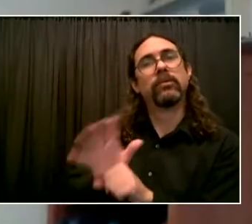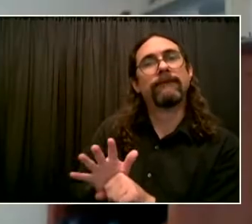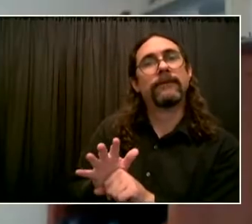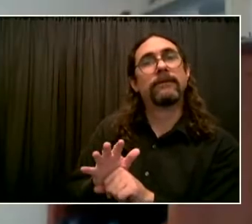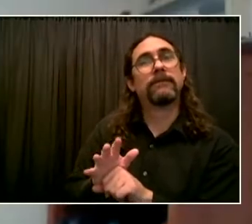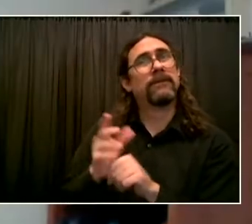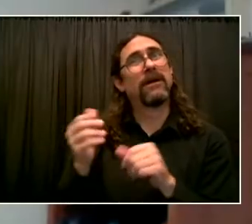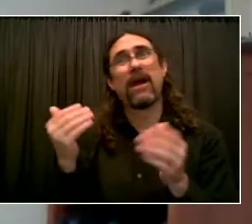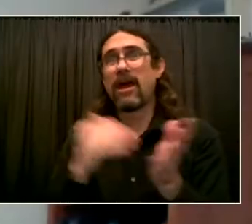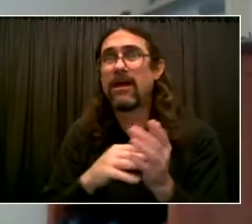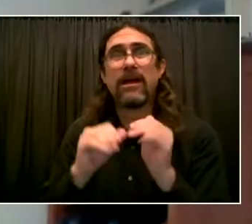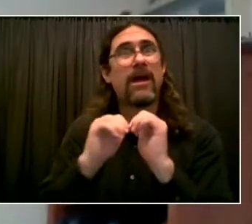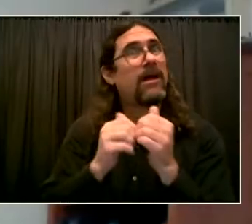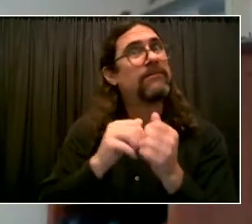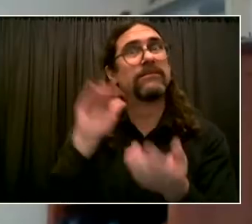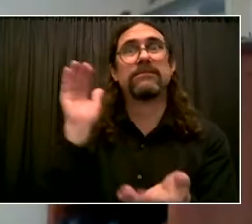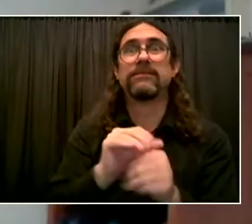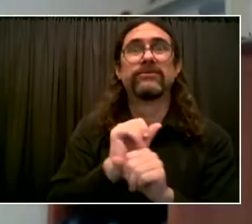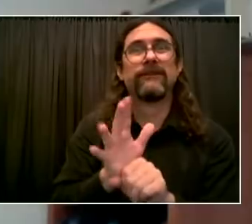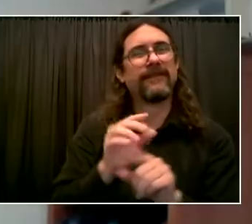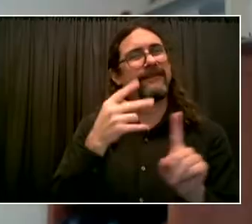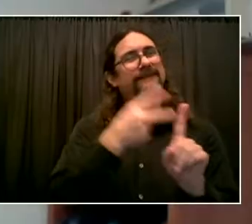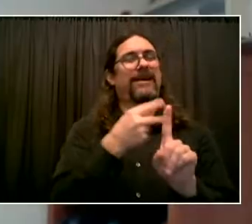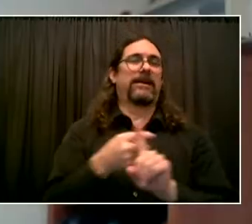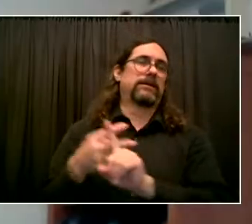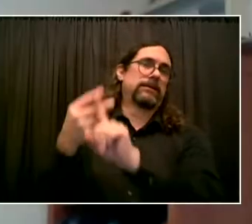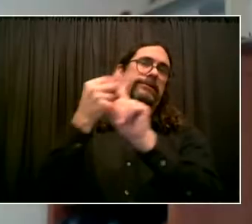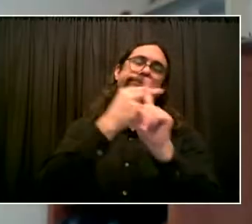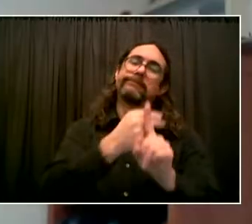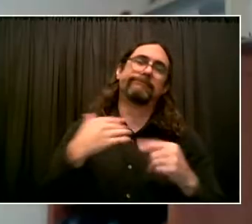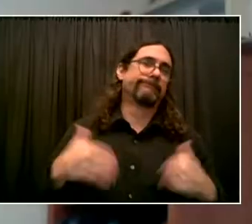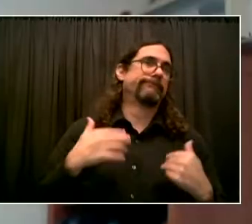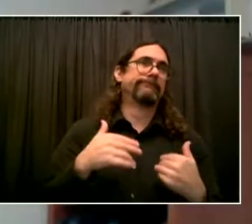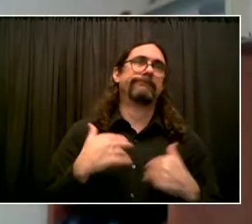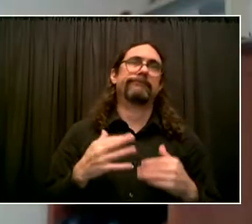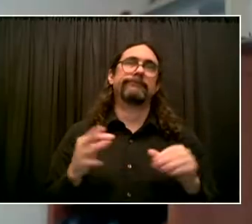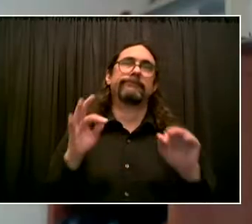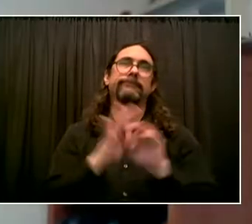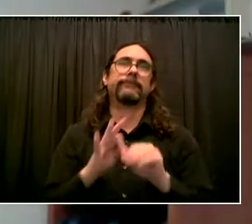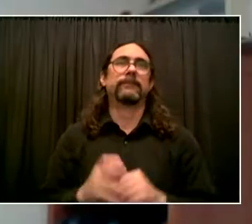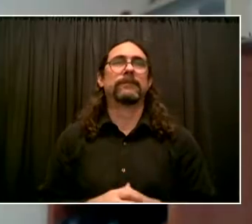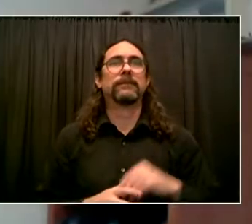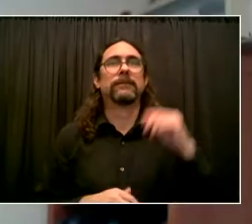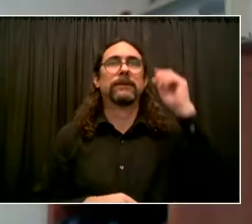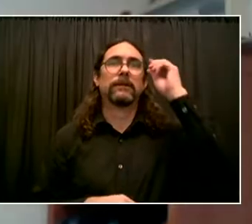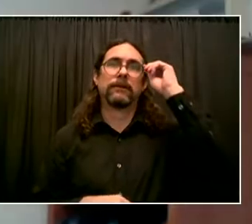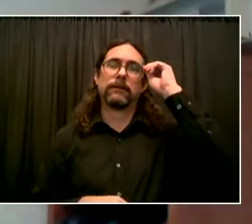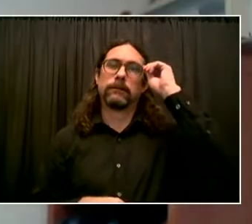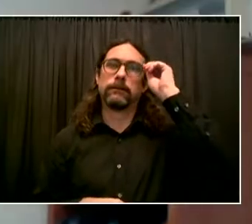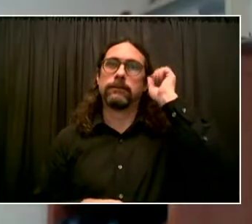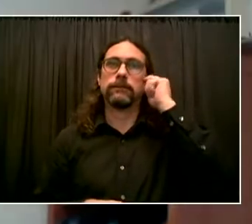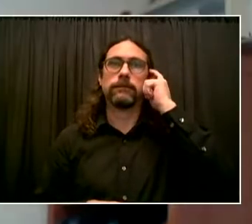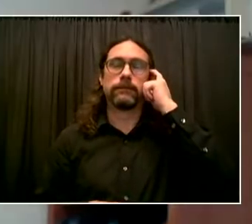VULNERABLE POPULATIONS AND ESPECIALLY PEOPLE WHO CANNOT GET VACCINATED THEMSELVES.